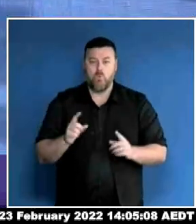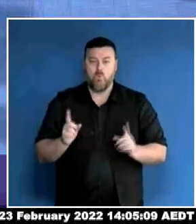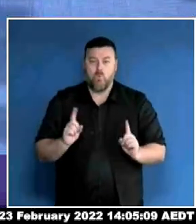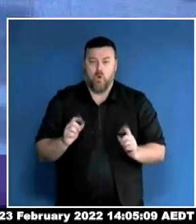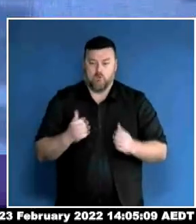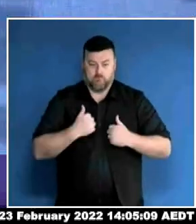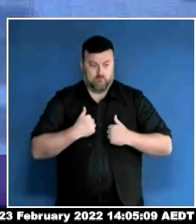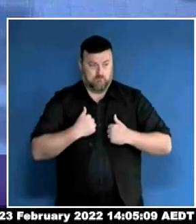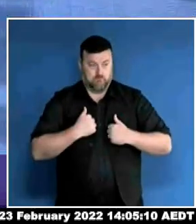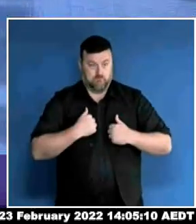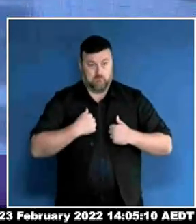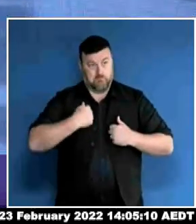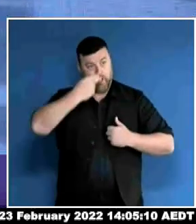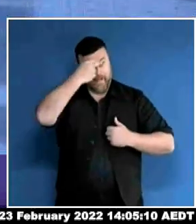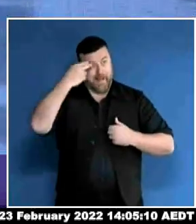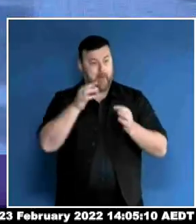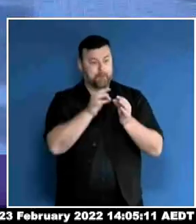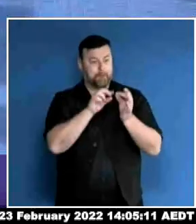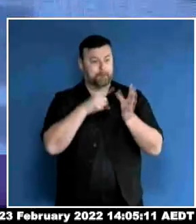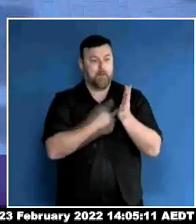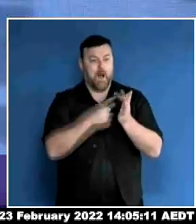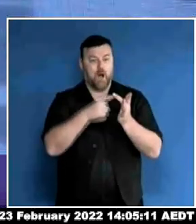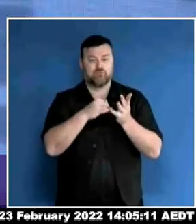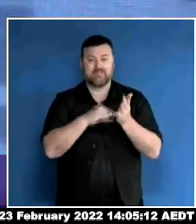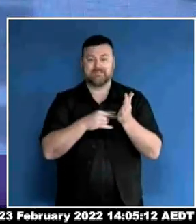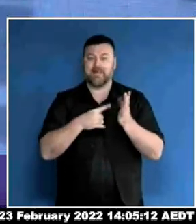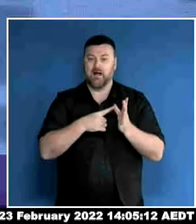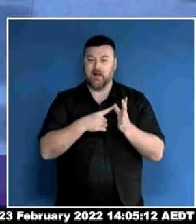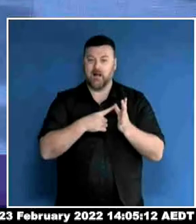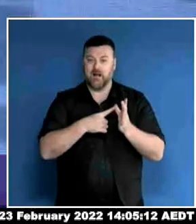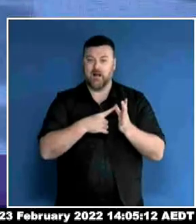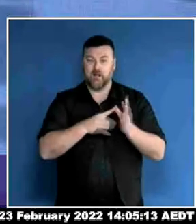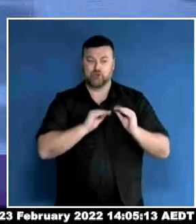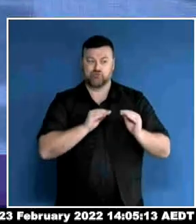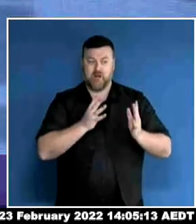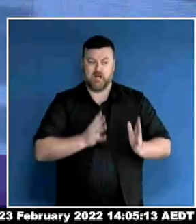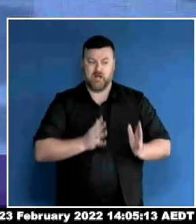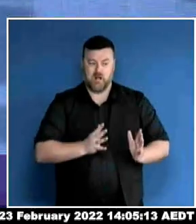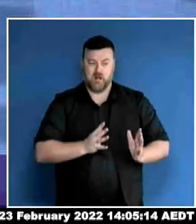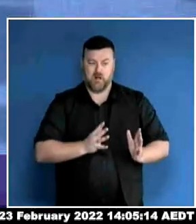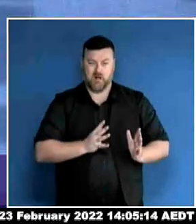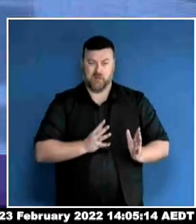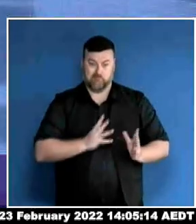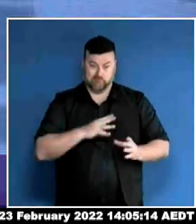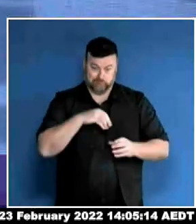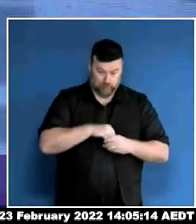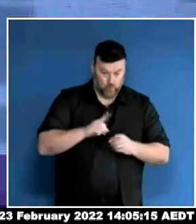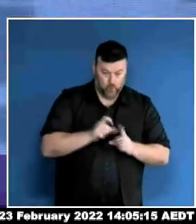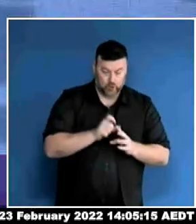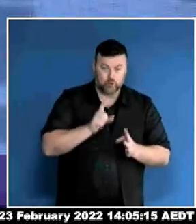Now, Mr Ting has provided a statement to the Royal Commission, and I'm just going to ask